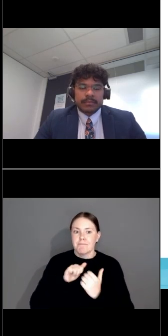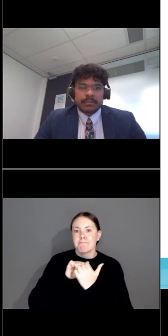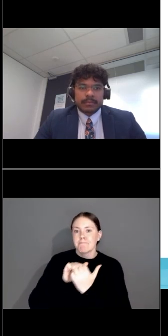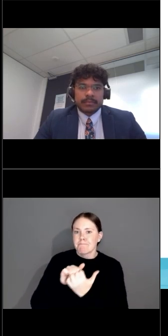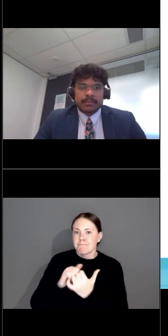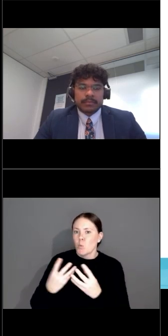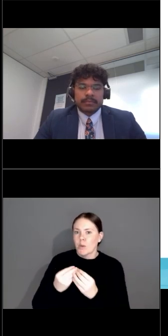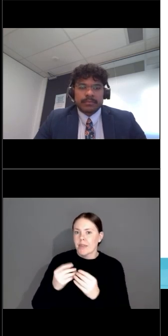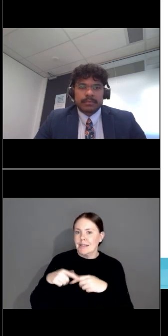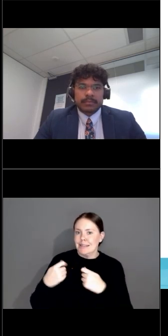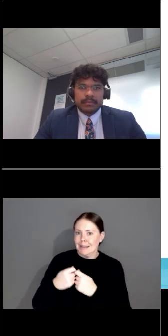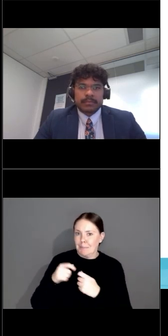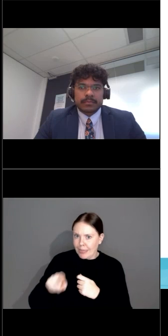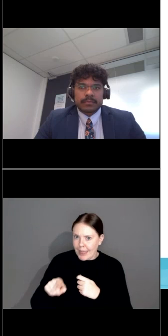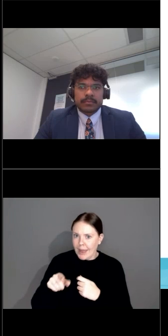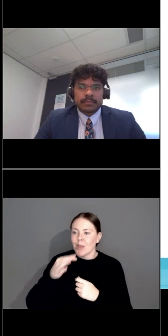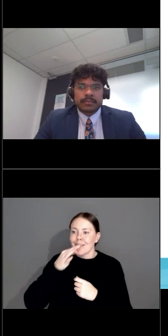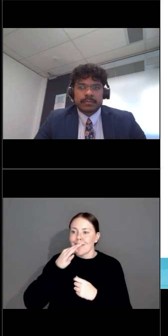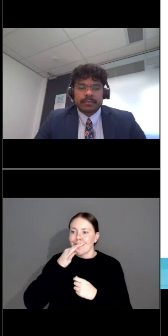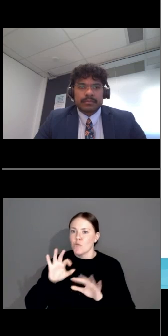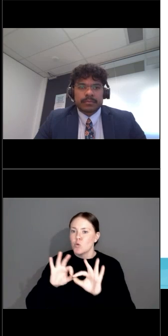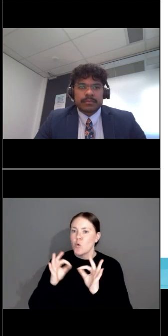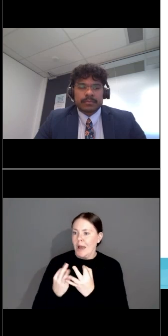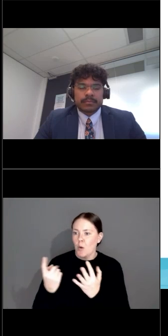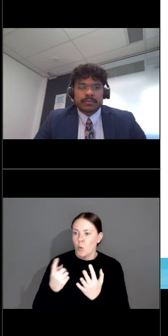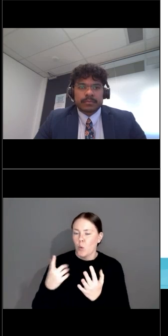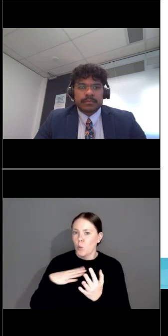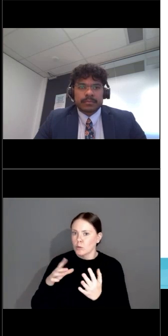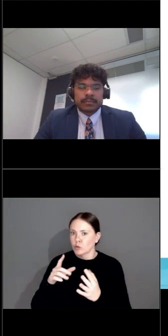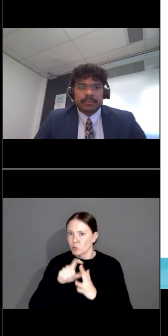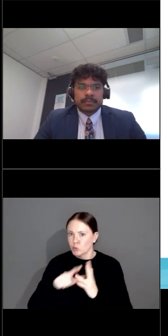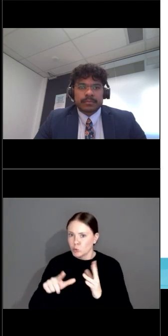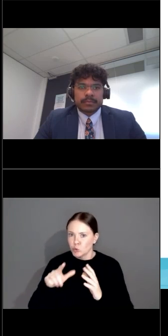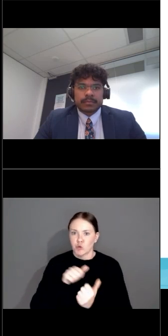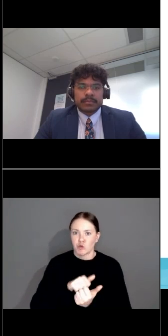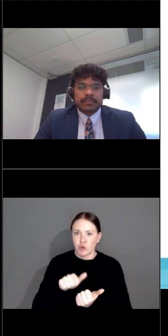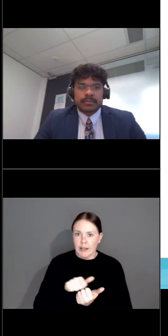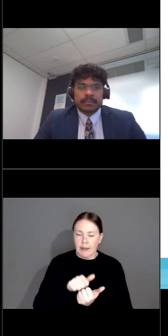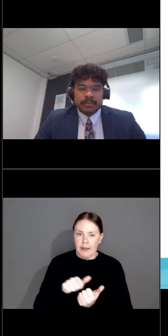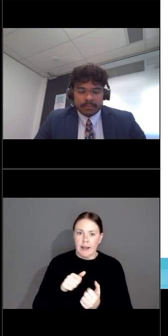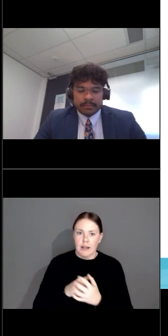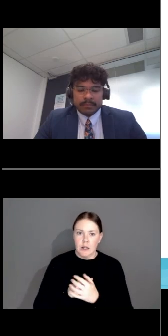to do training there so we're talking together and we mapping out a week in Mount Isa so we've